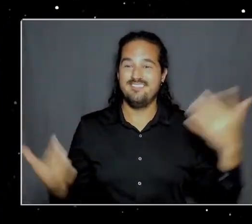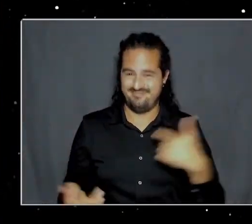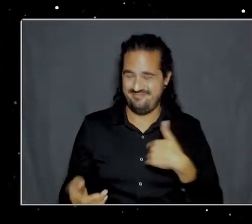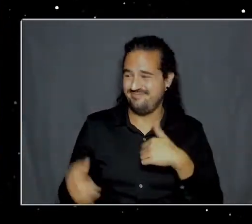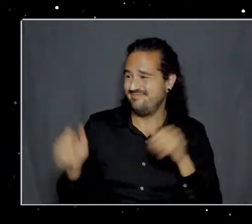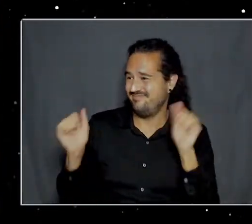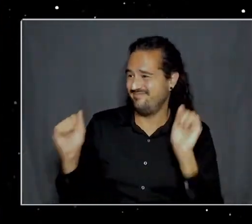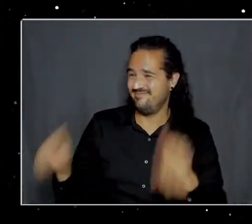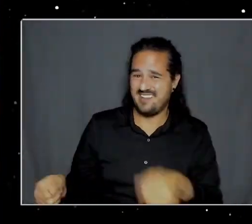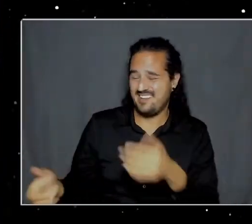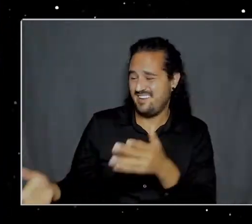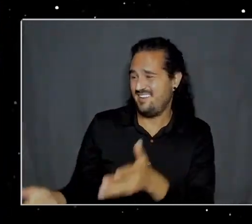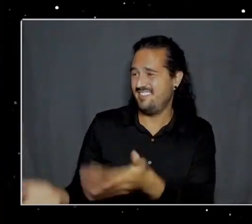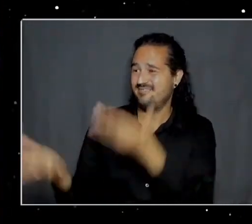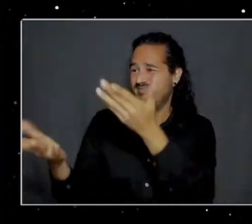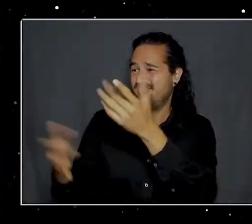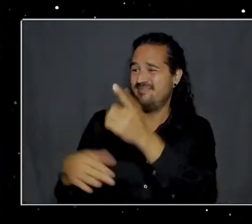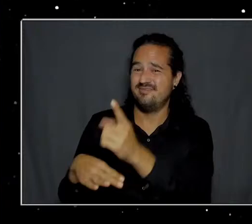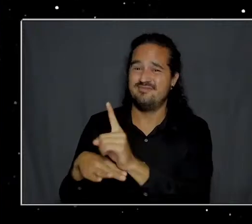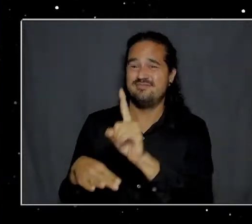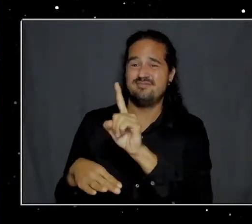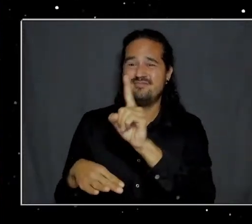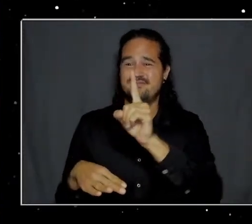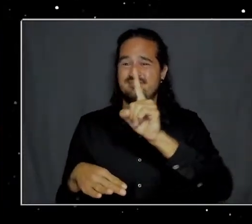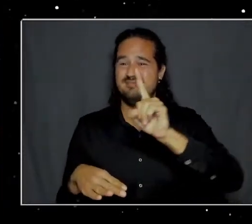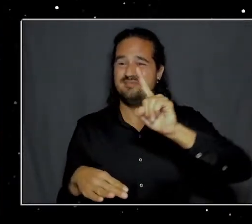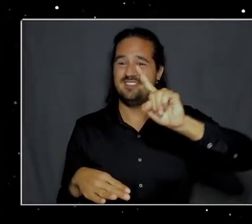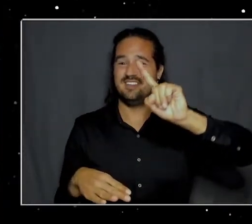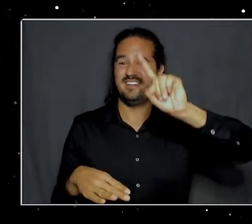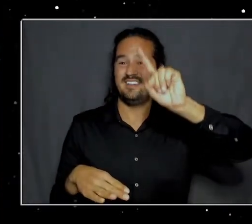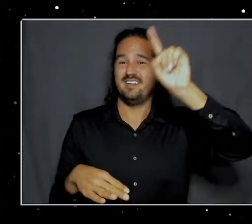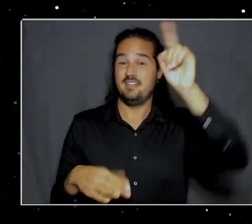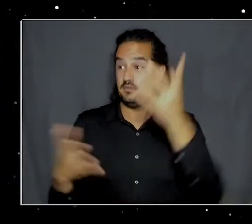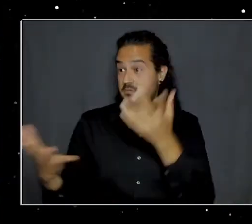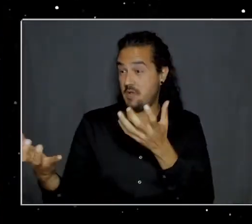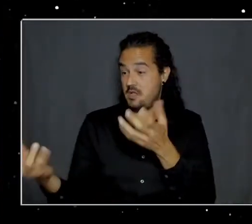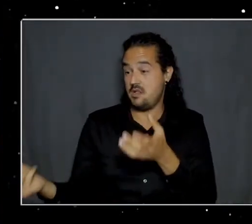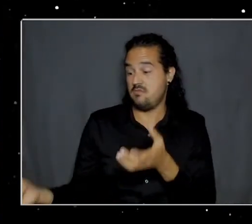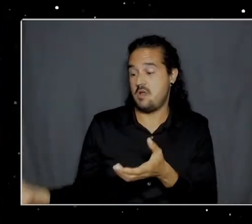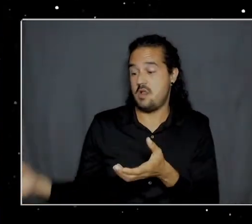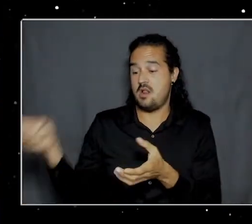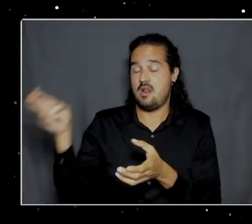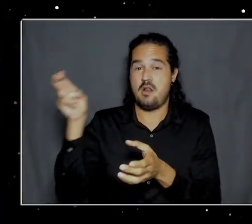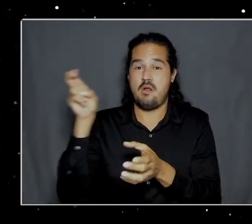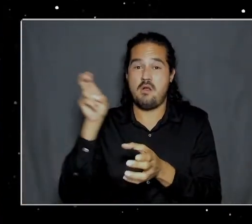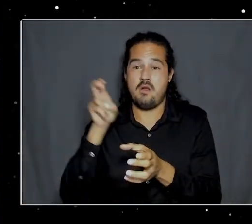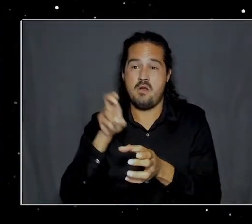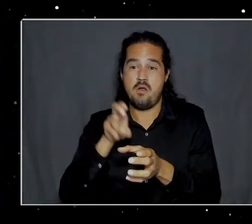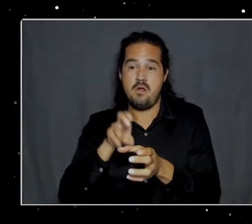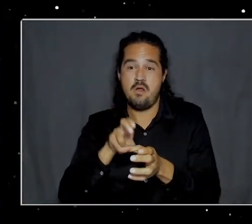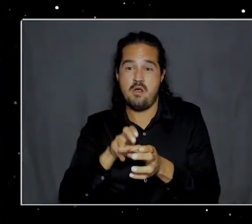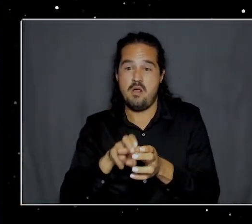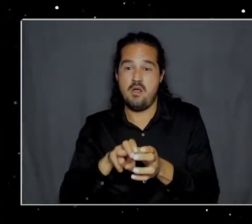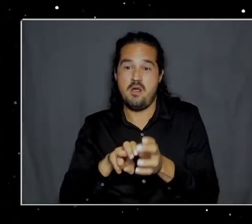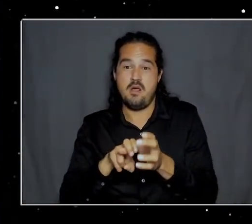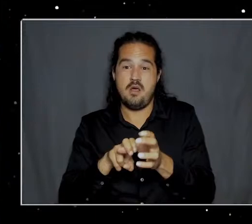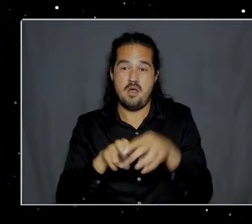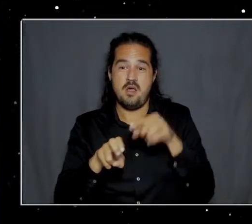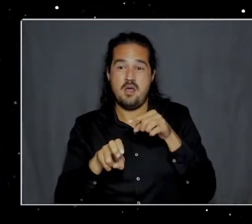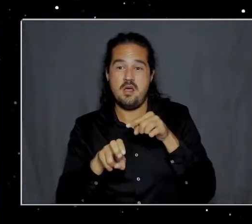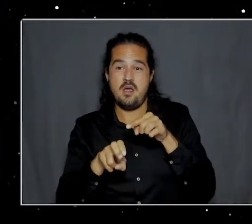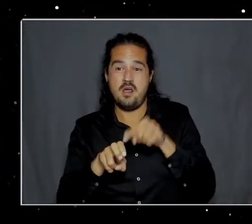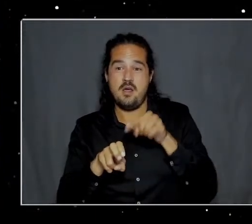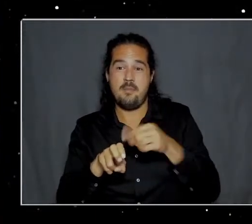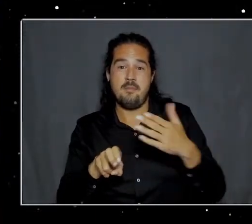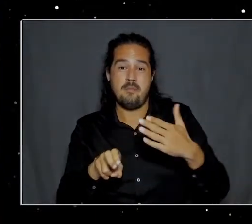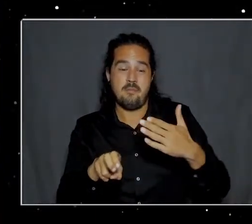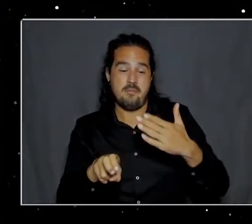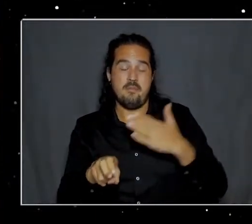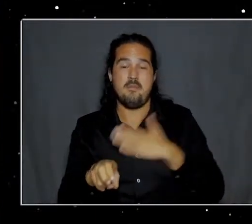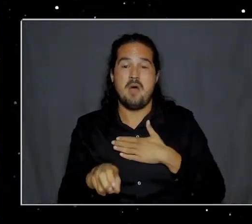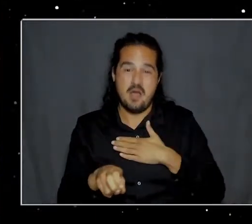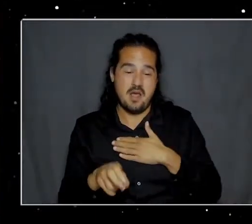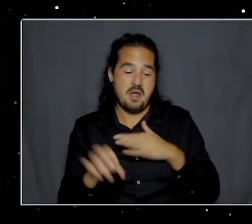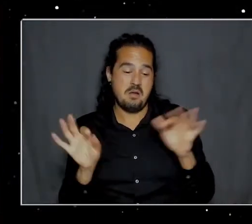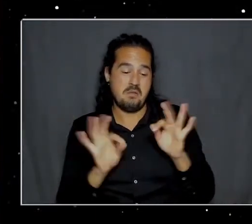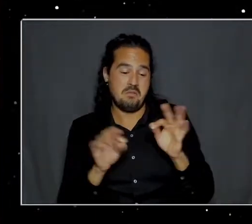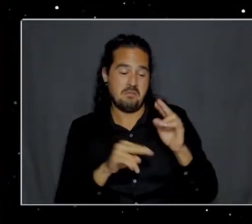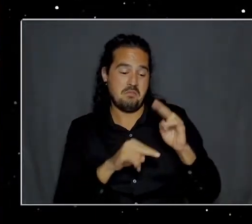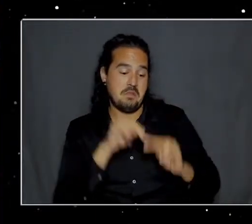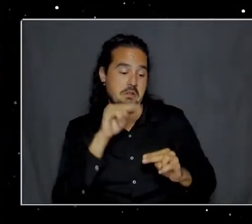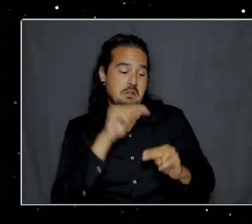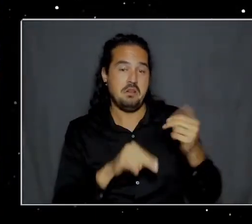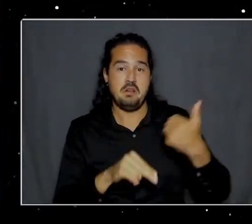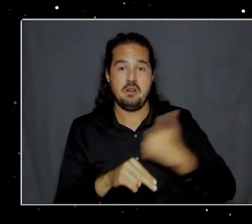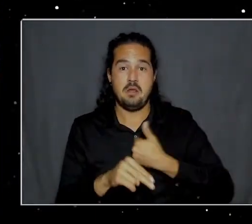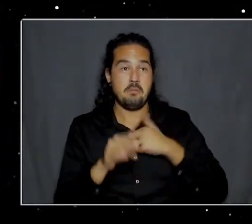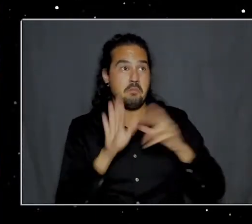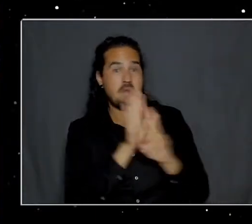WELL, I CAN TAKE THEM AROUND